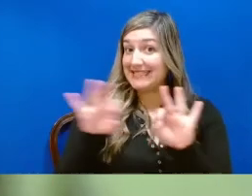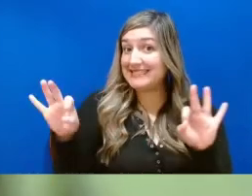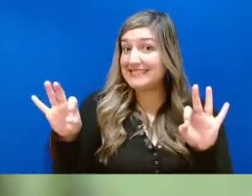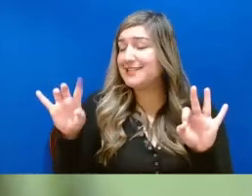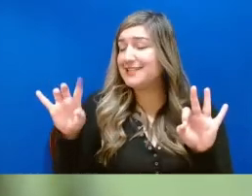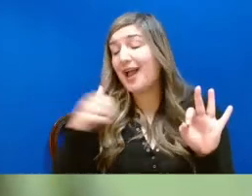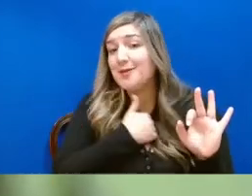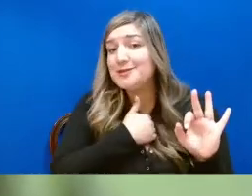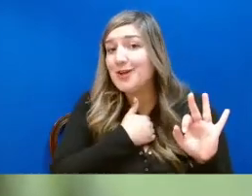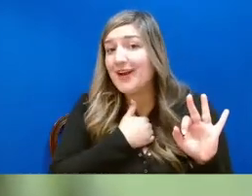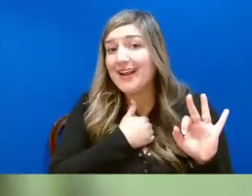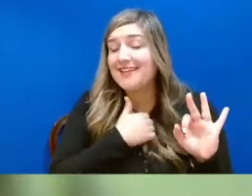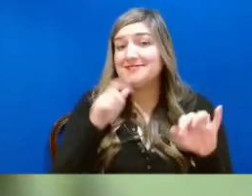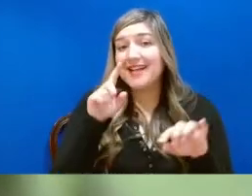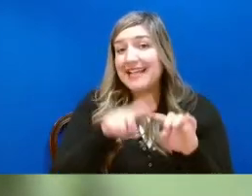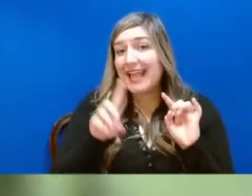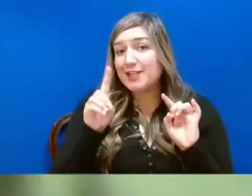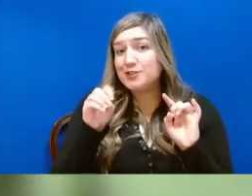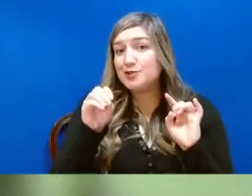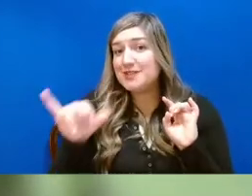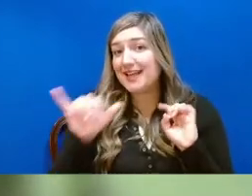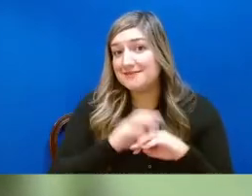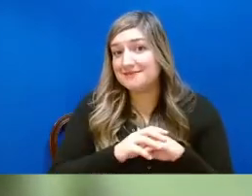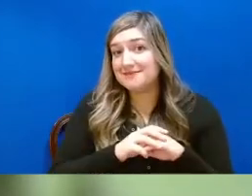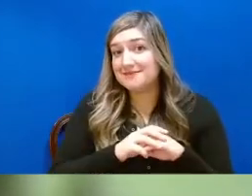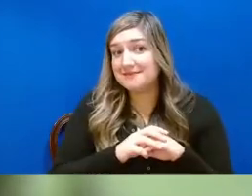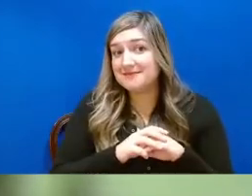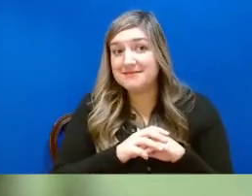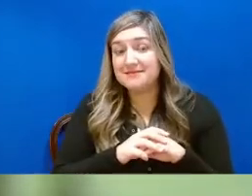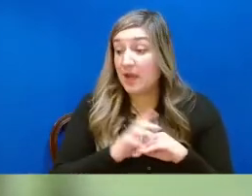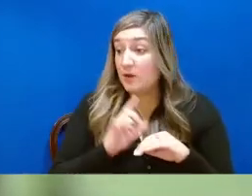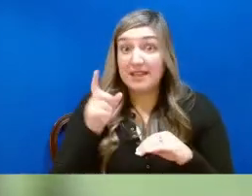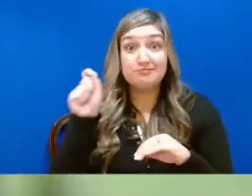And that's all I say. And it was it's really hard to say that to people.